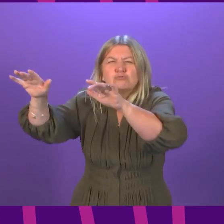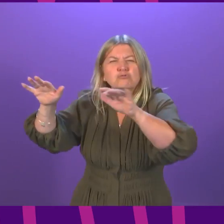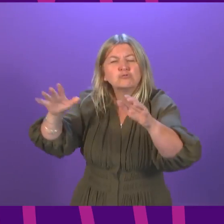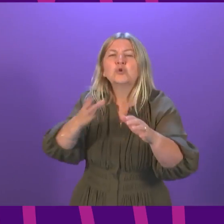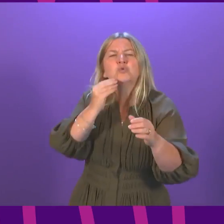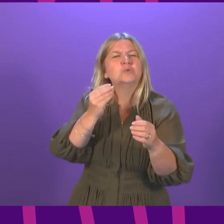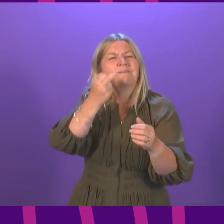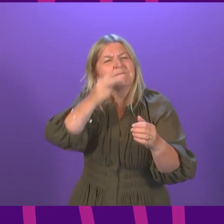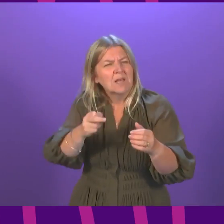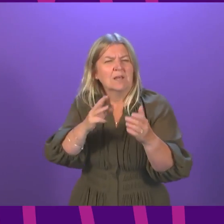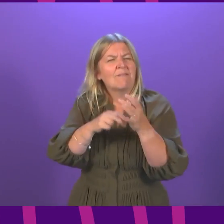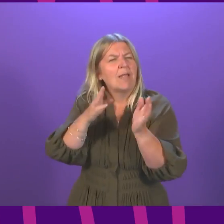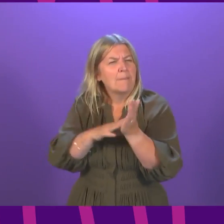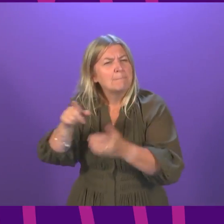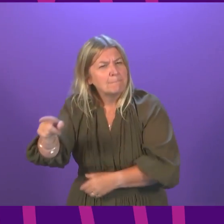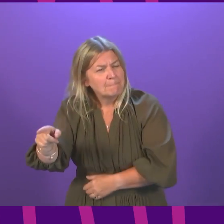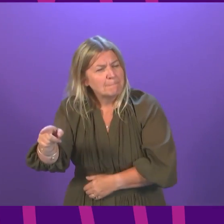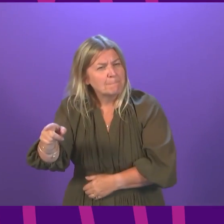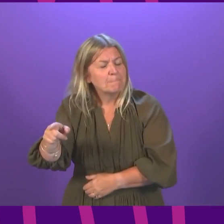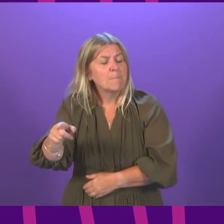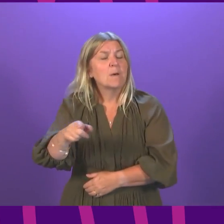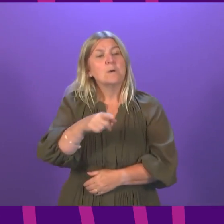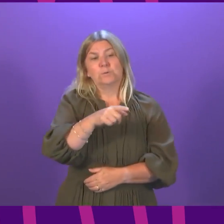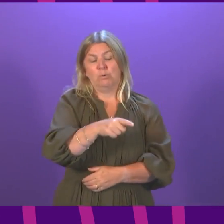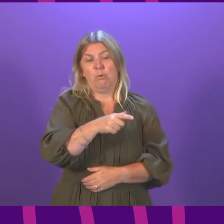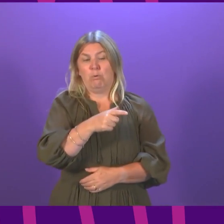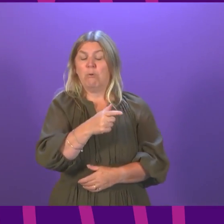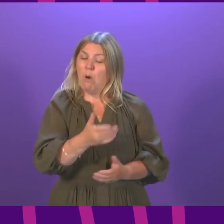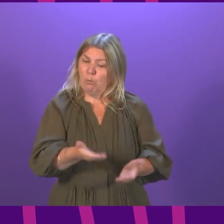The minister touched on that in her answer to Annie Wells, and I welcome the proposed